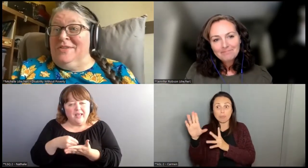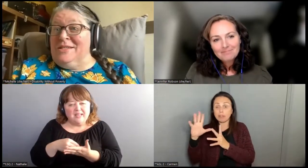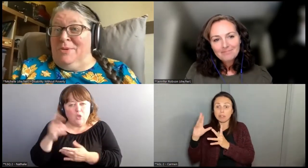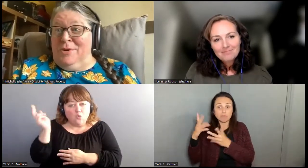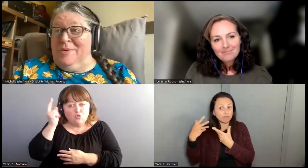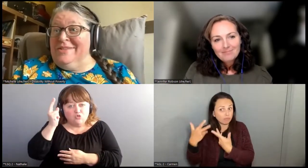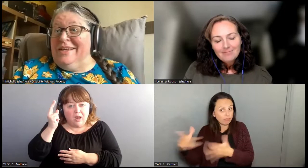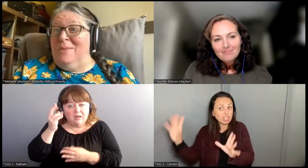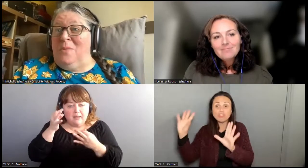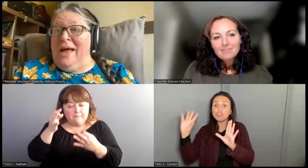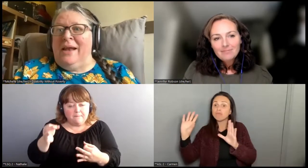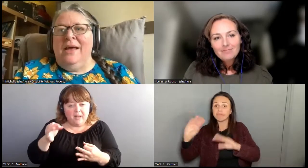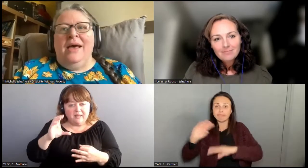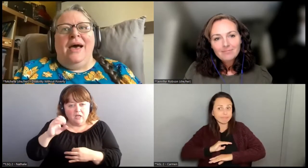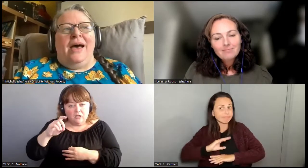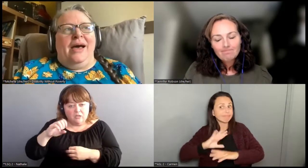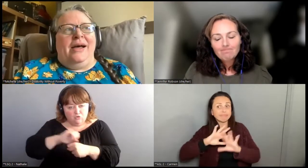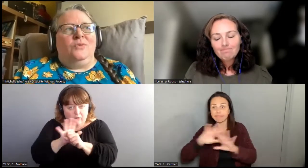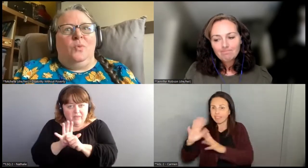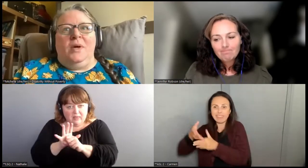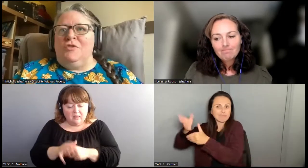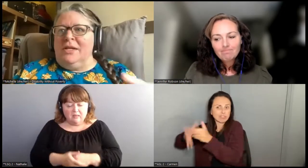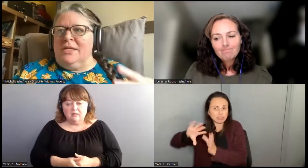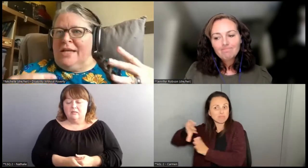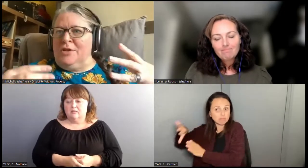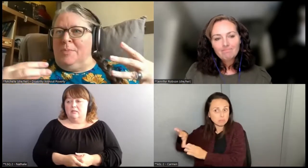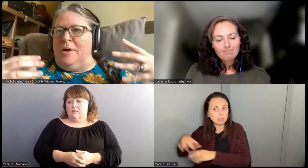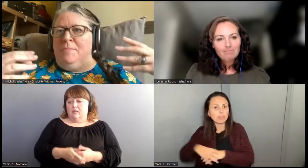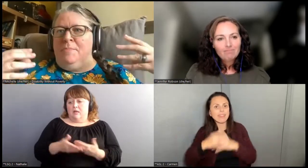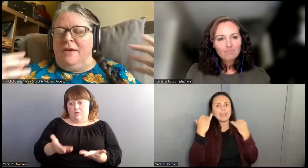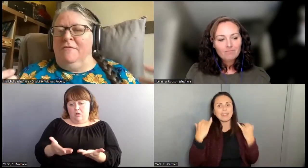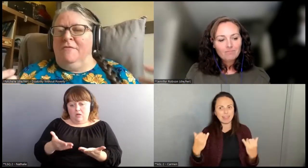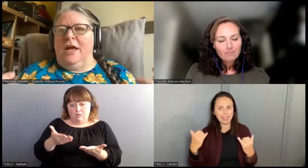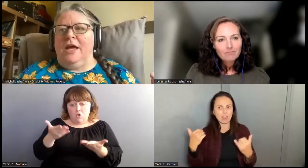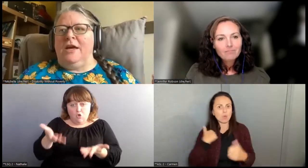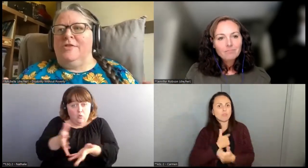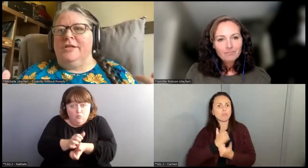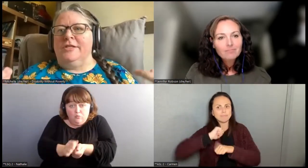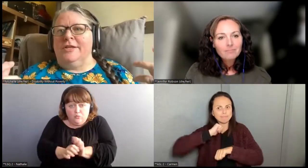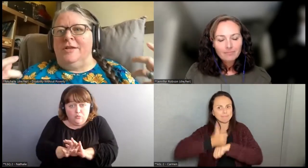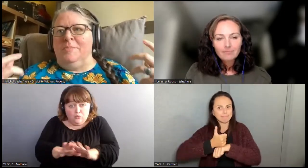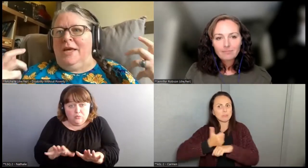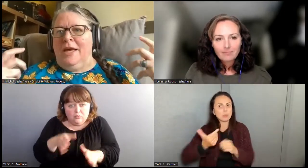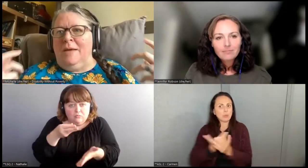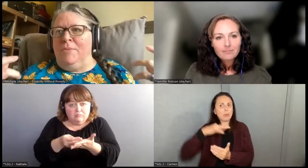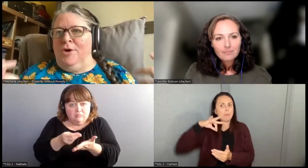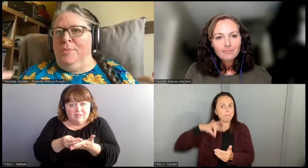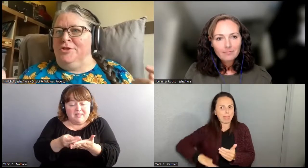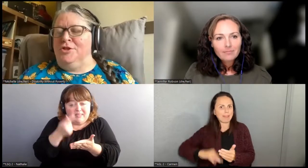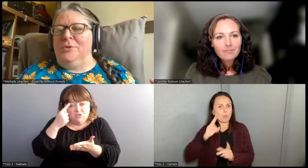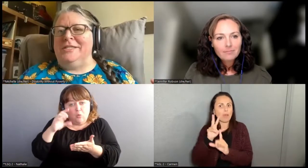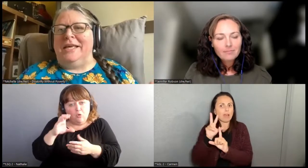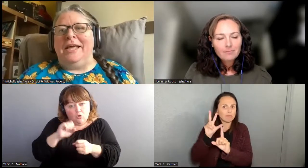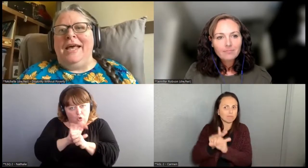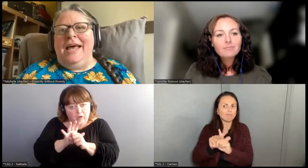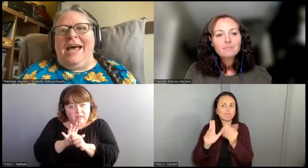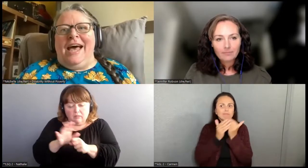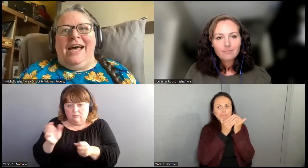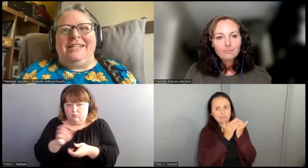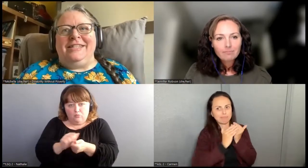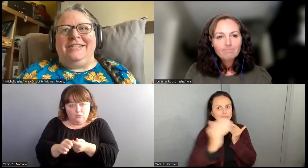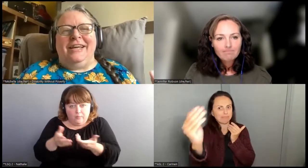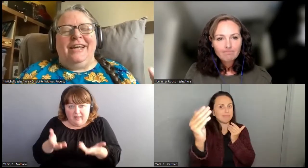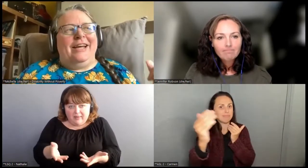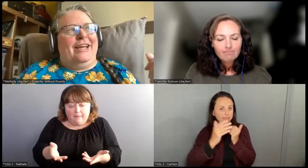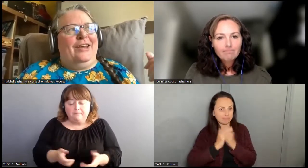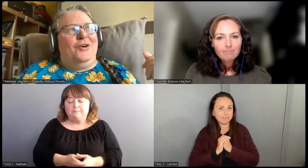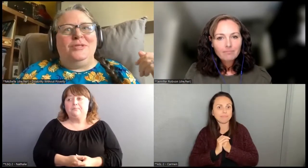IT'S PURPOSE AND WENT. WE ARE TRYING TO SETTLE FOR A BENEFIT HERE THAT IS GOING TO BE IMPERPETUITY.